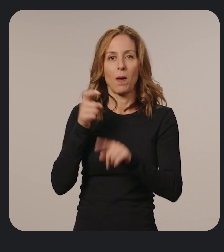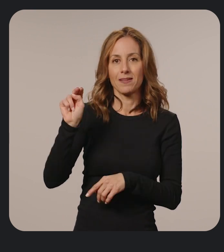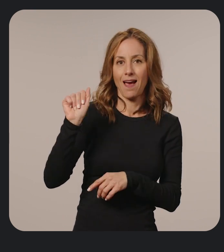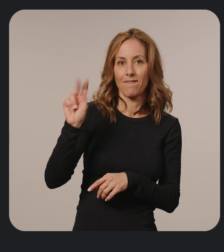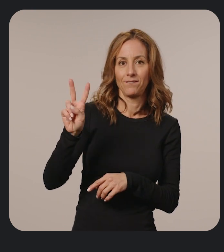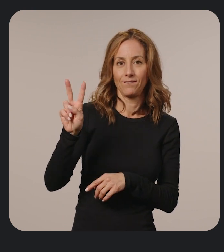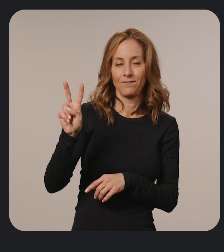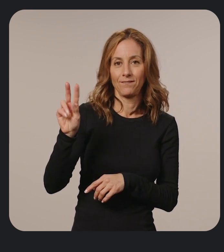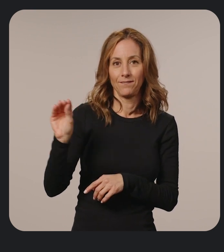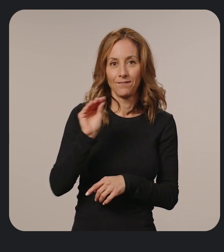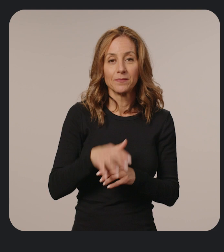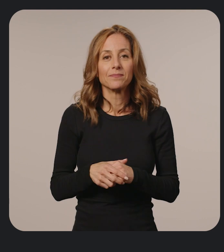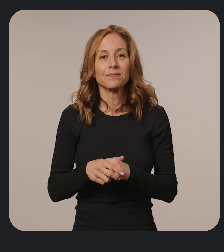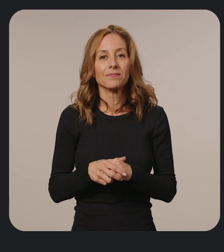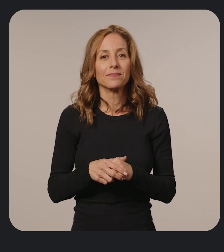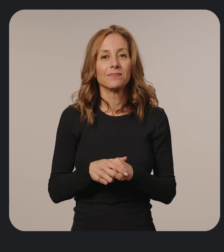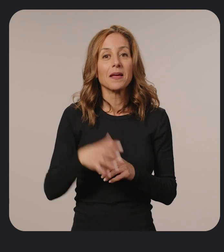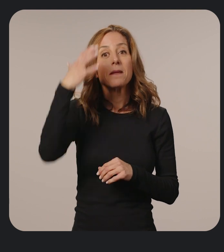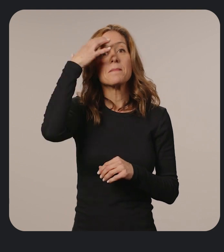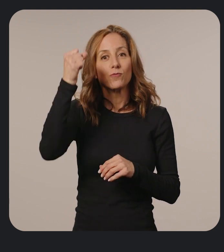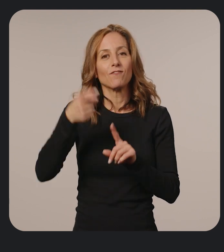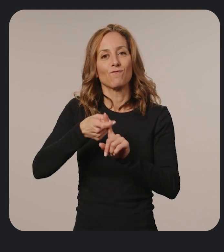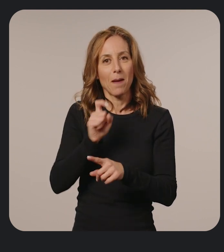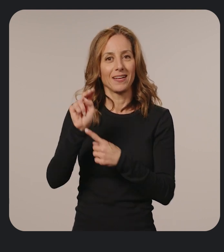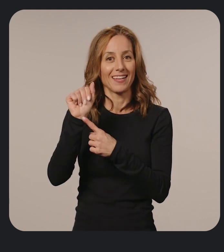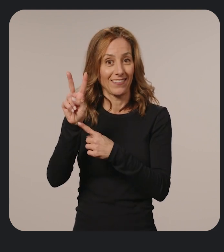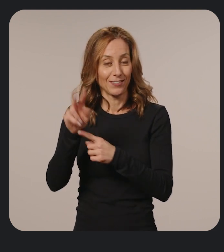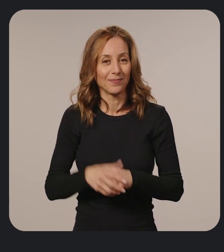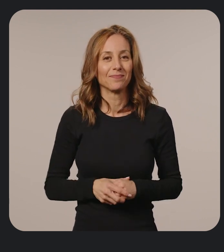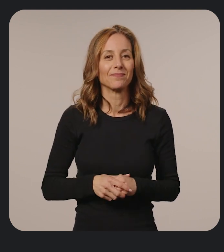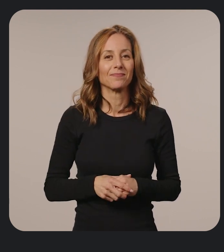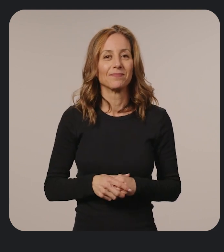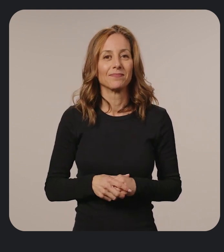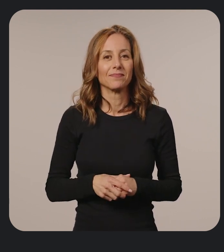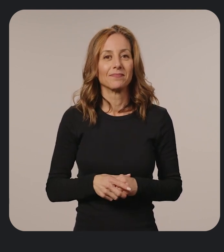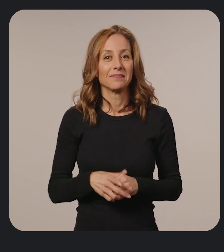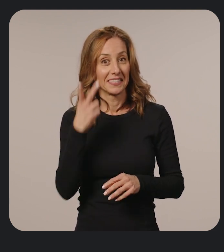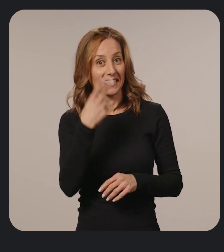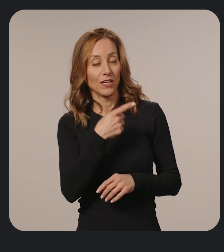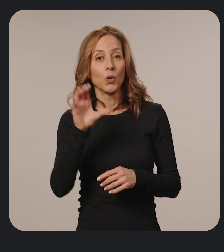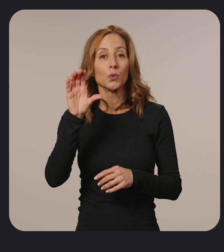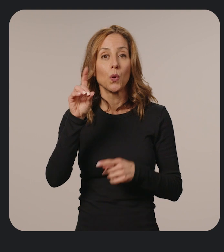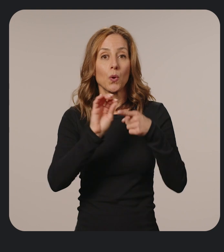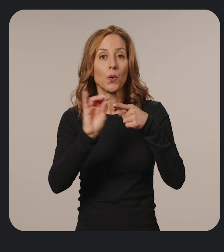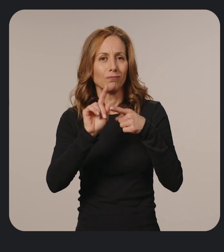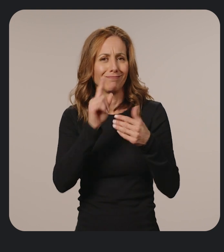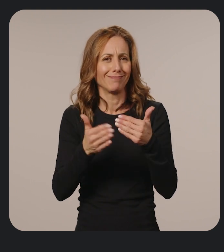then we'll get the onlineStatus from the navigator and the memory from the Navigator.